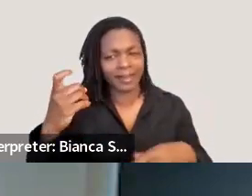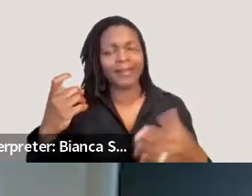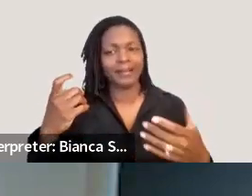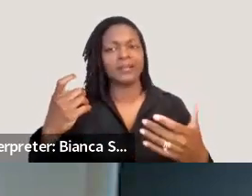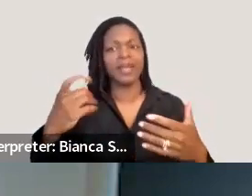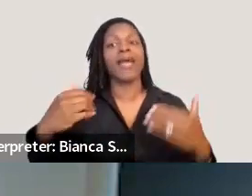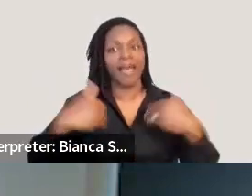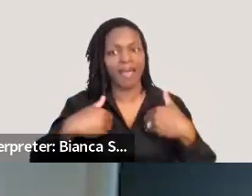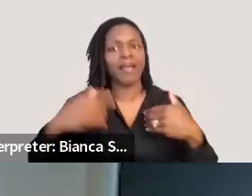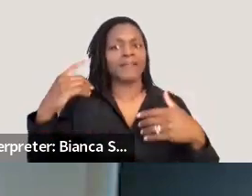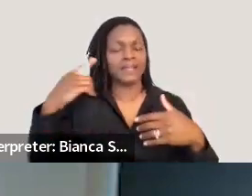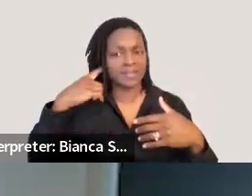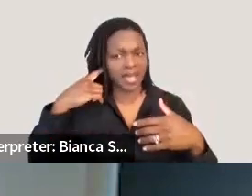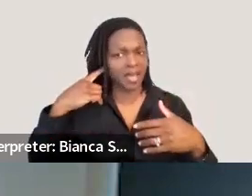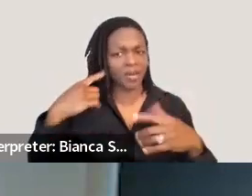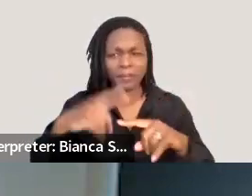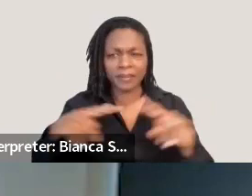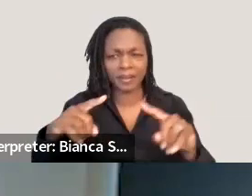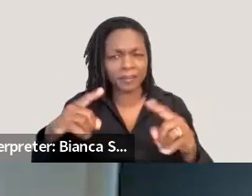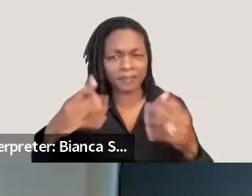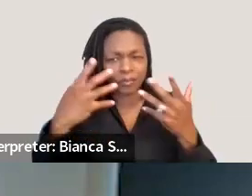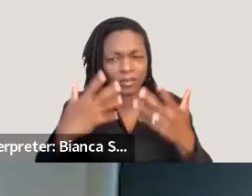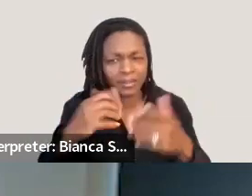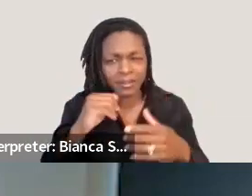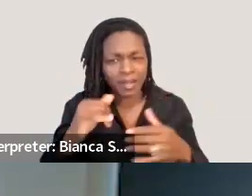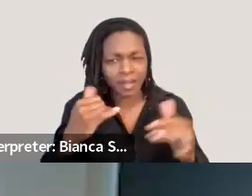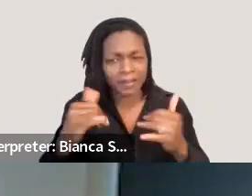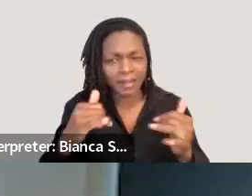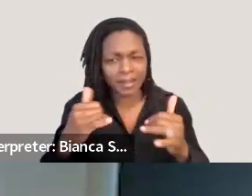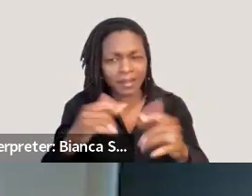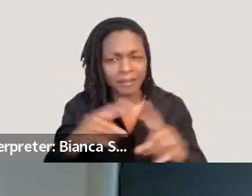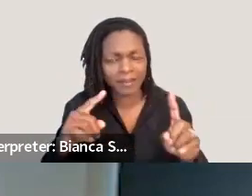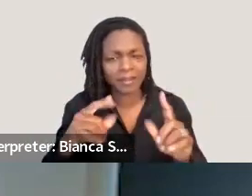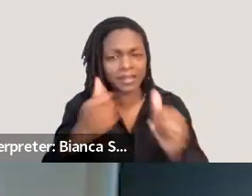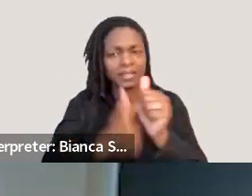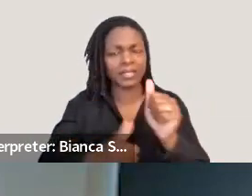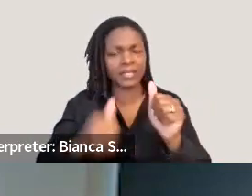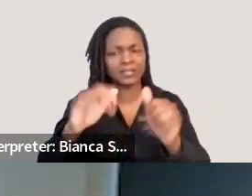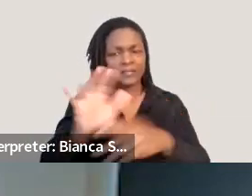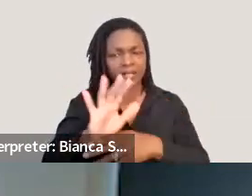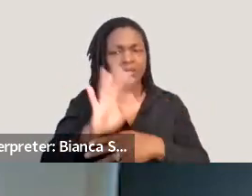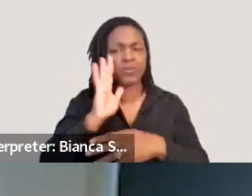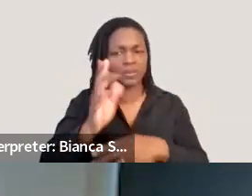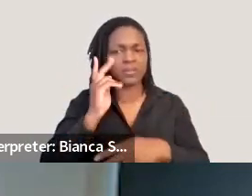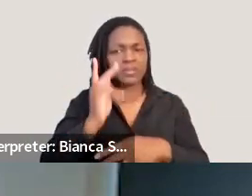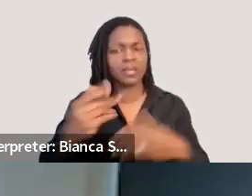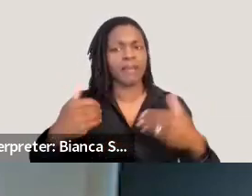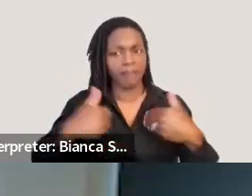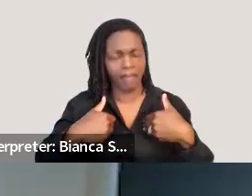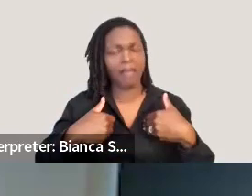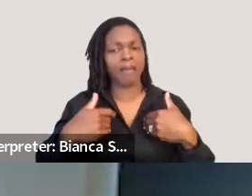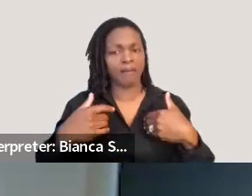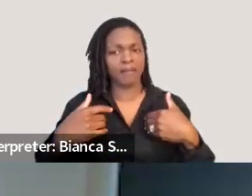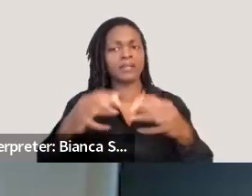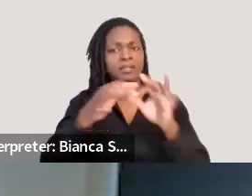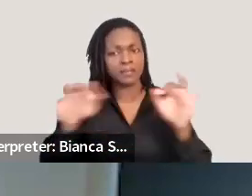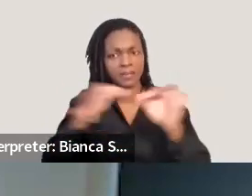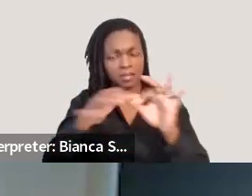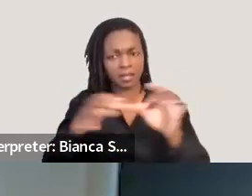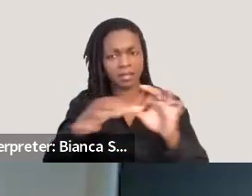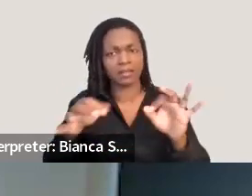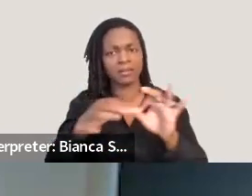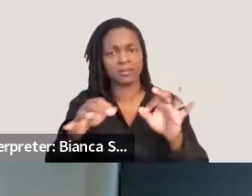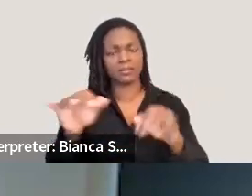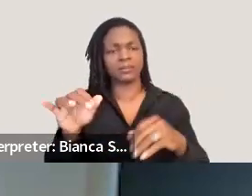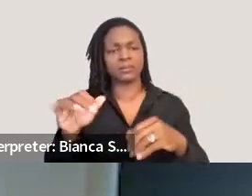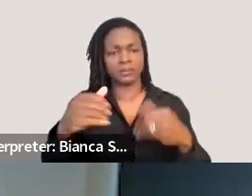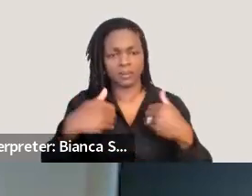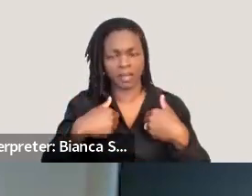However every video that you will see does have Sometimes. So let's talk a little bit about.